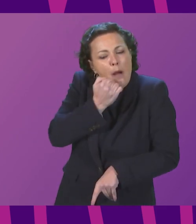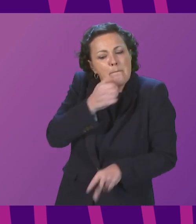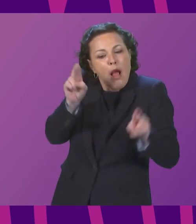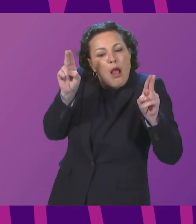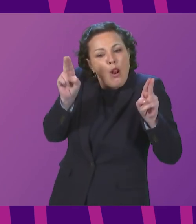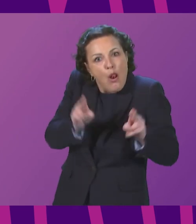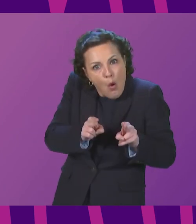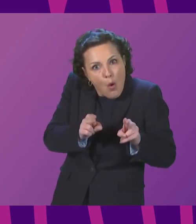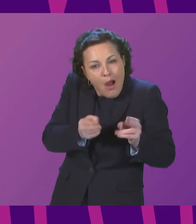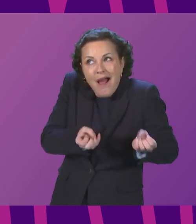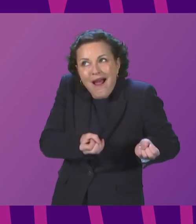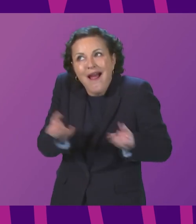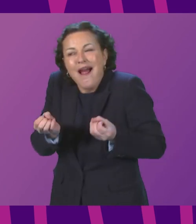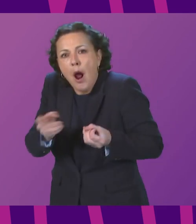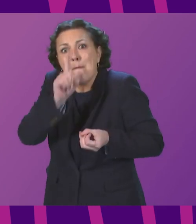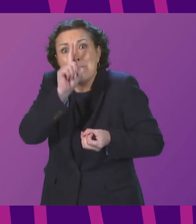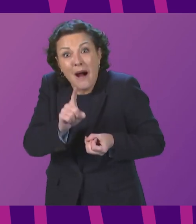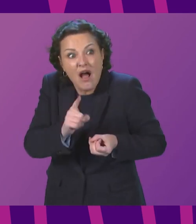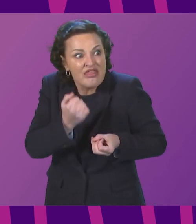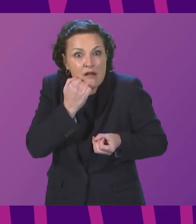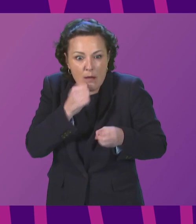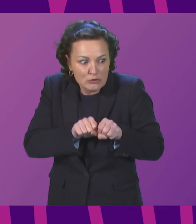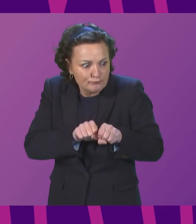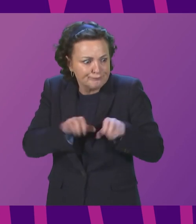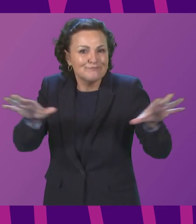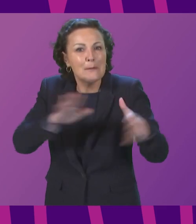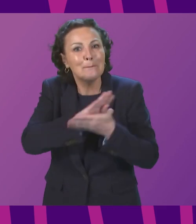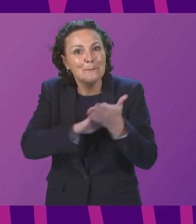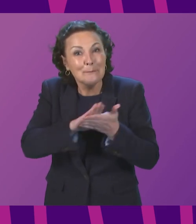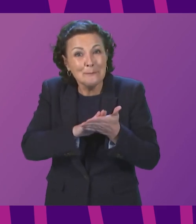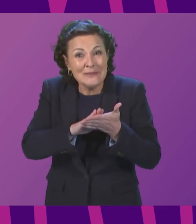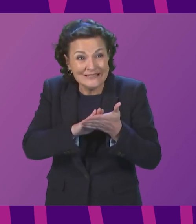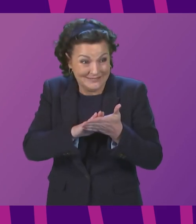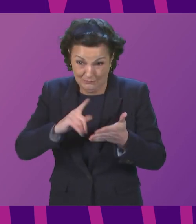the sheer volume of cases that is being caused by the much greater transmissibility of omicron